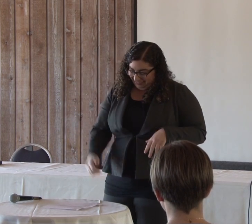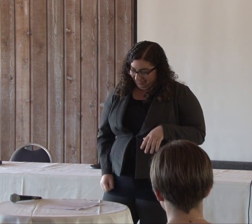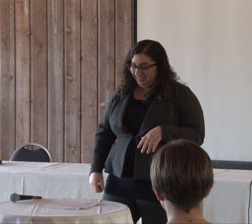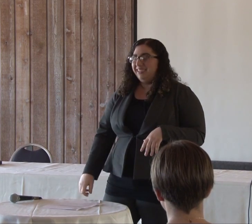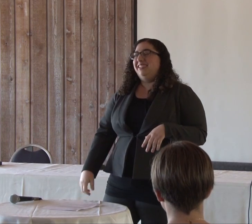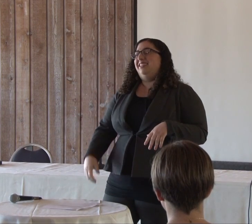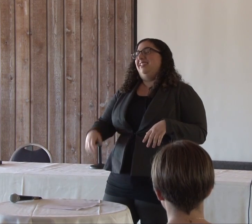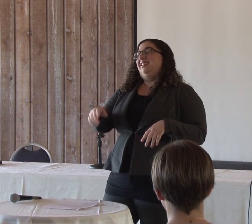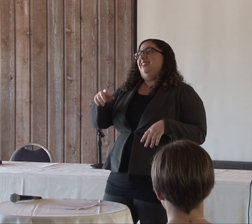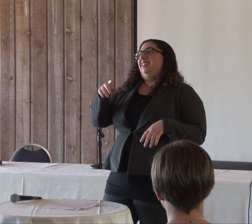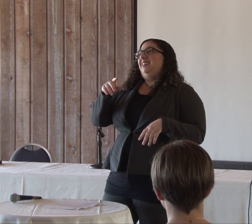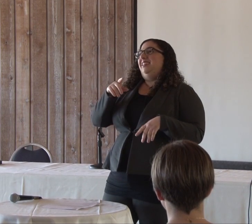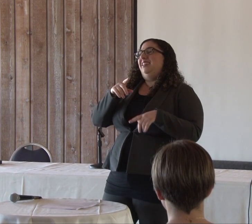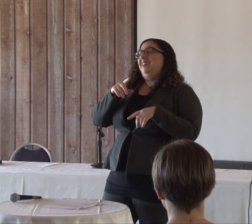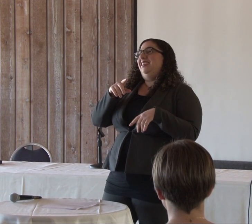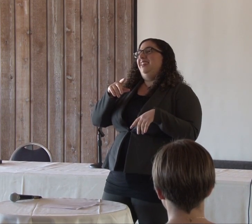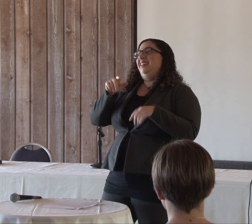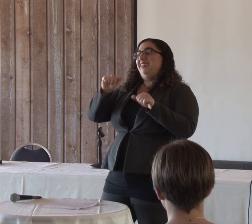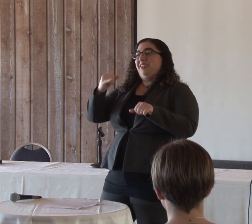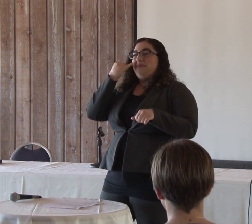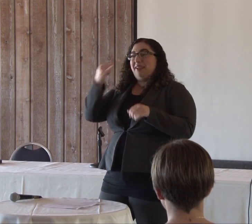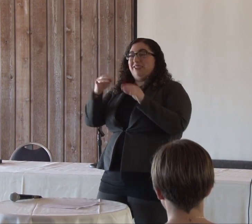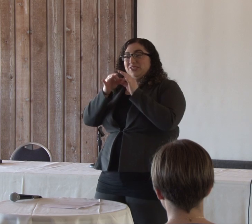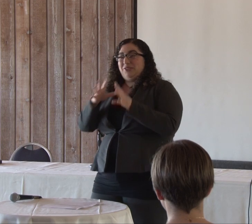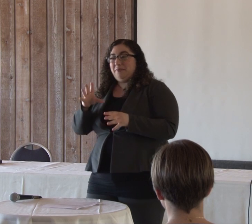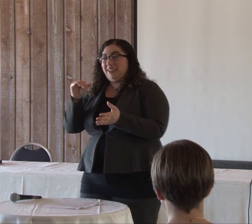maybe inspired. I realized I got to beat this ninety year old. That inspired me